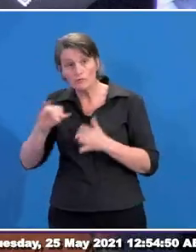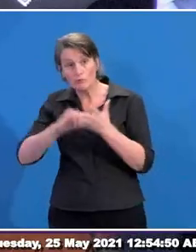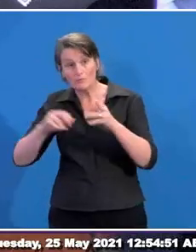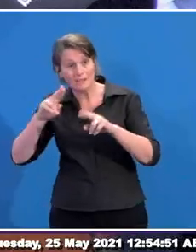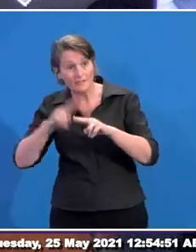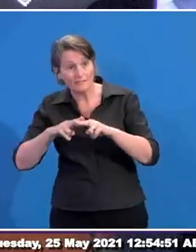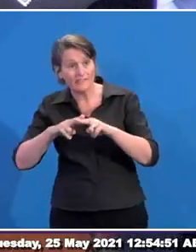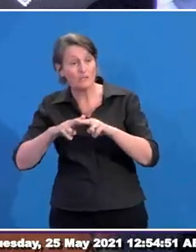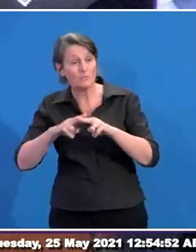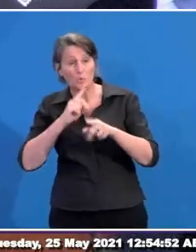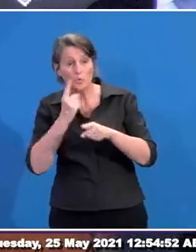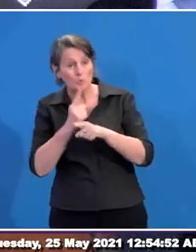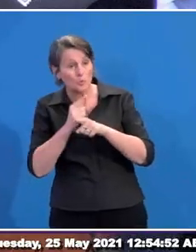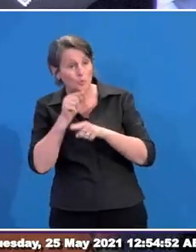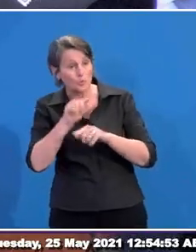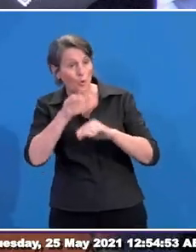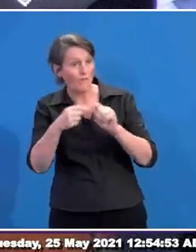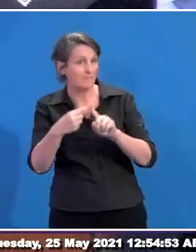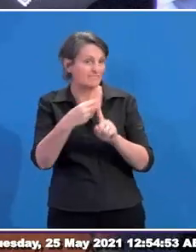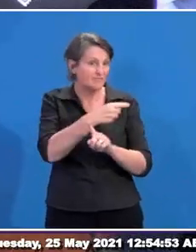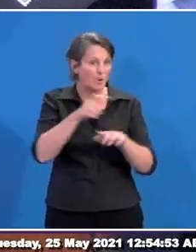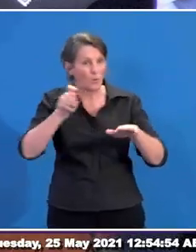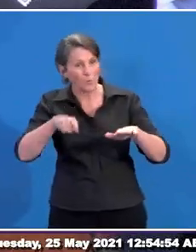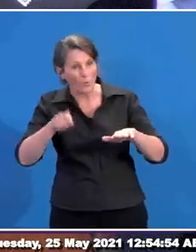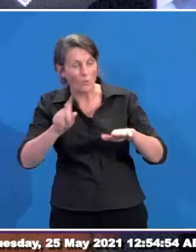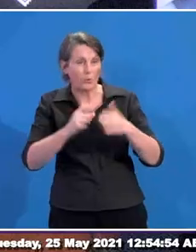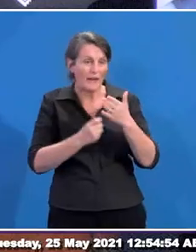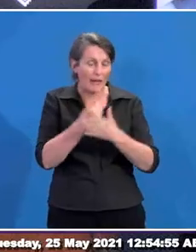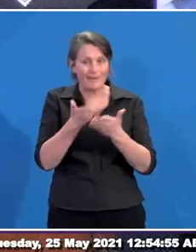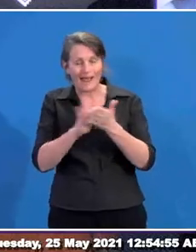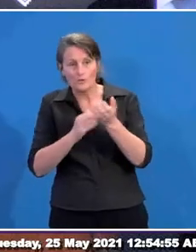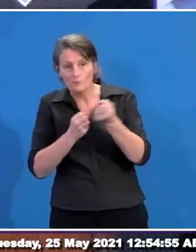concluded about what had occurred or what supports you needed at that time?